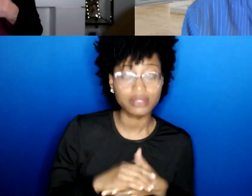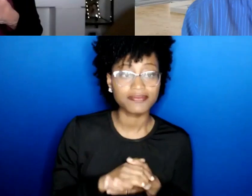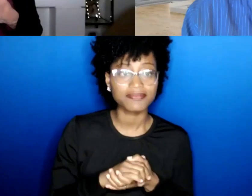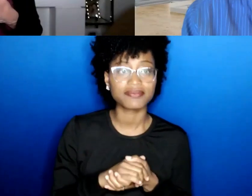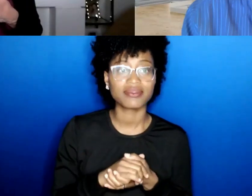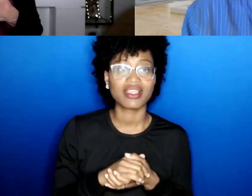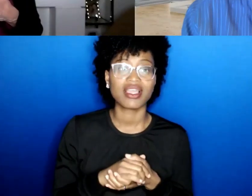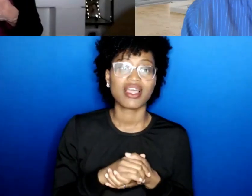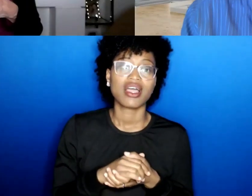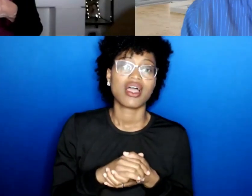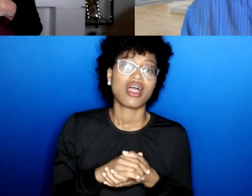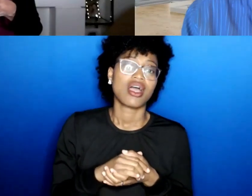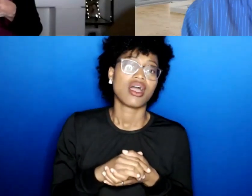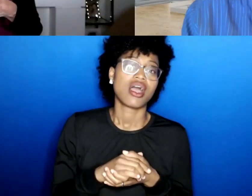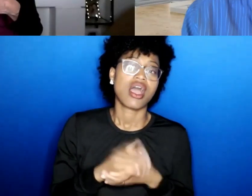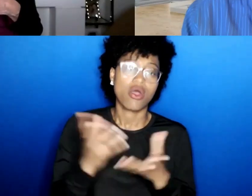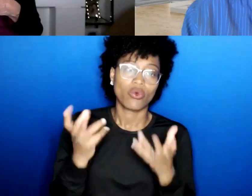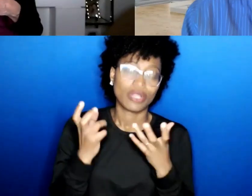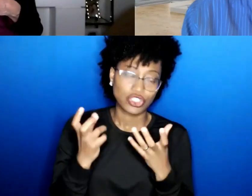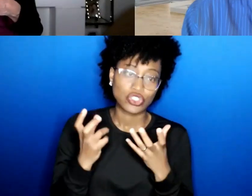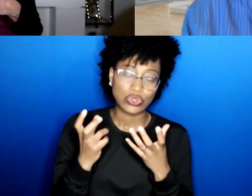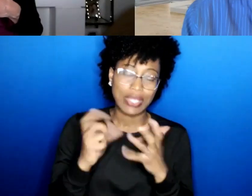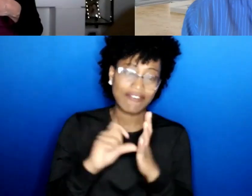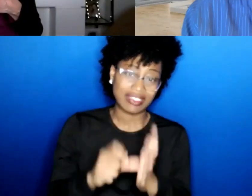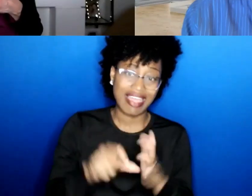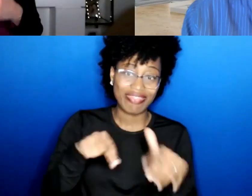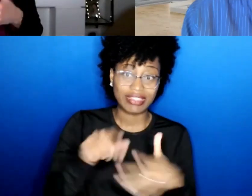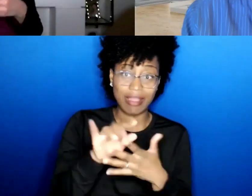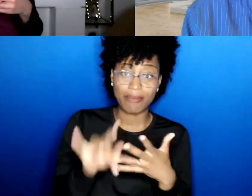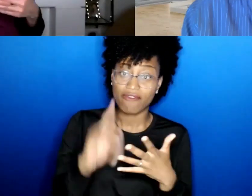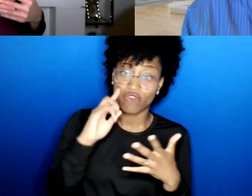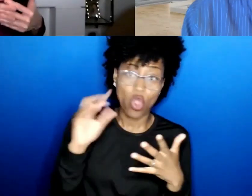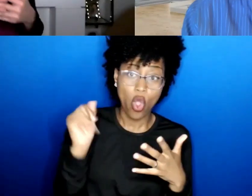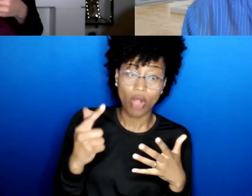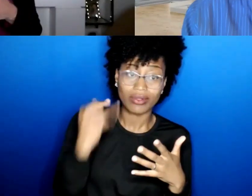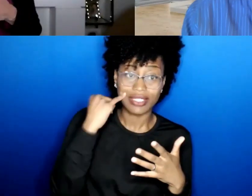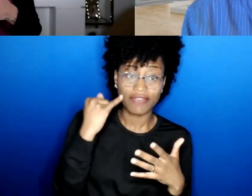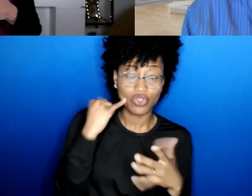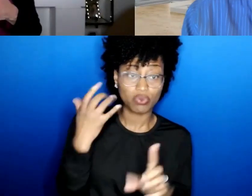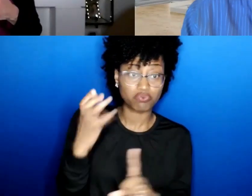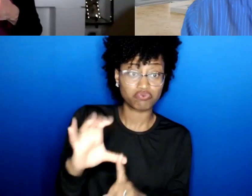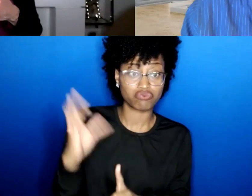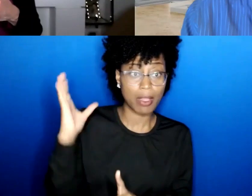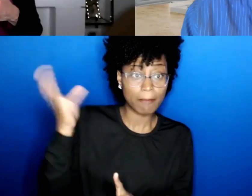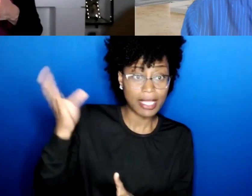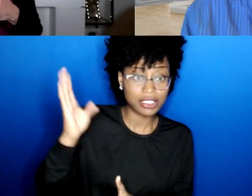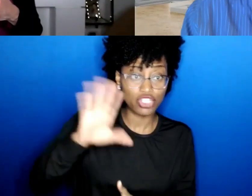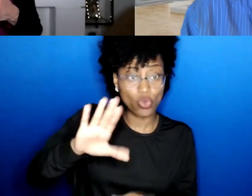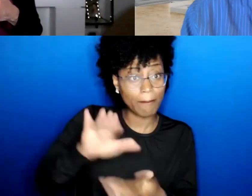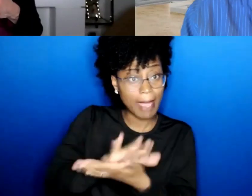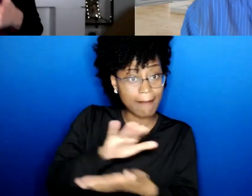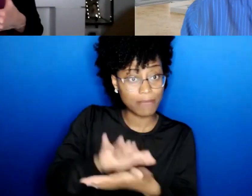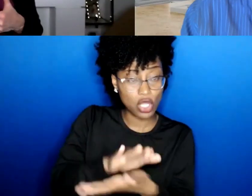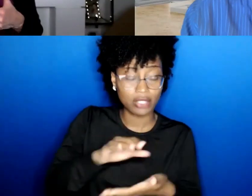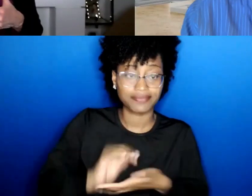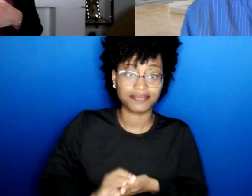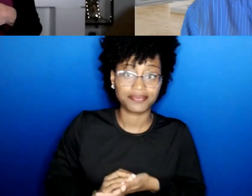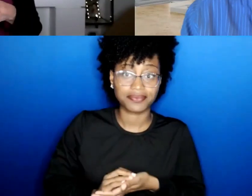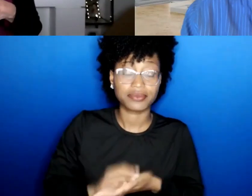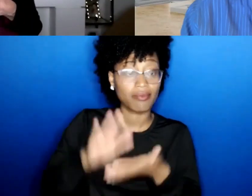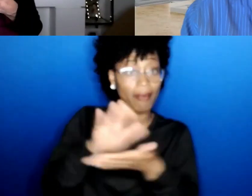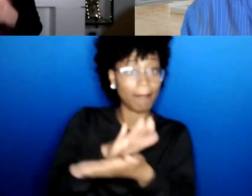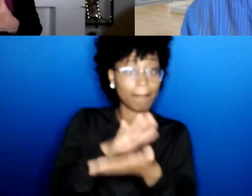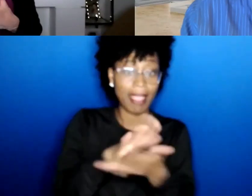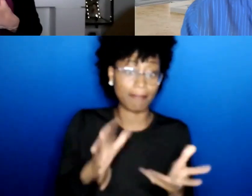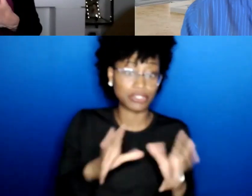option for any of you presenting papers 06:25:12 in the paper session mode, the roundtable